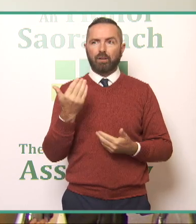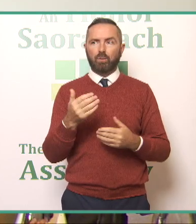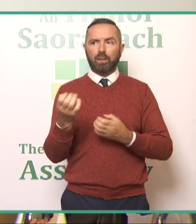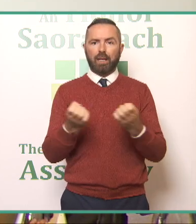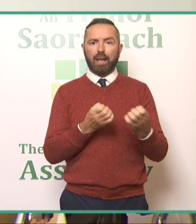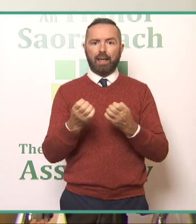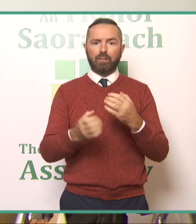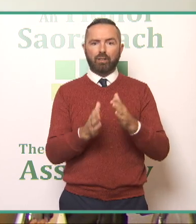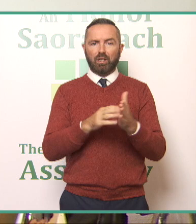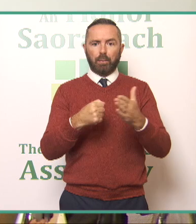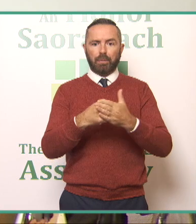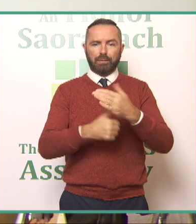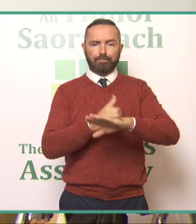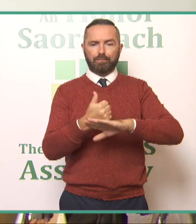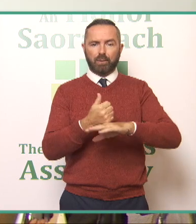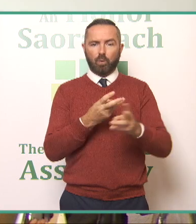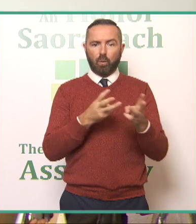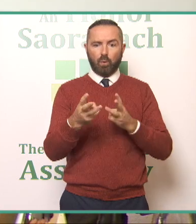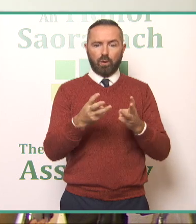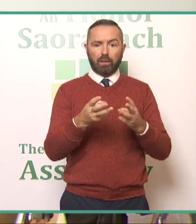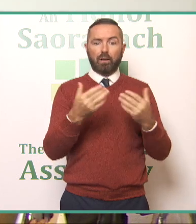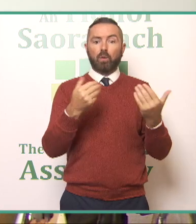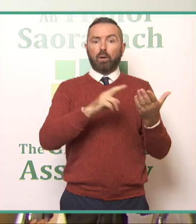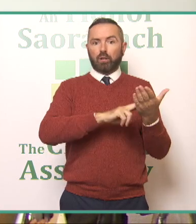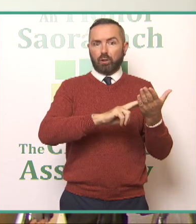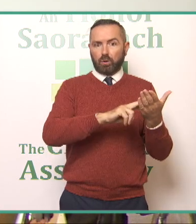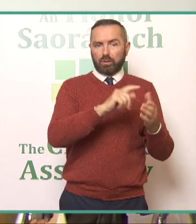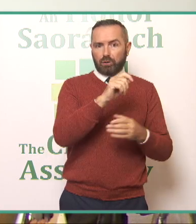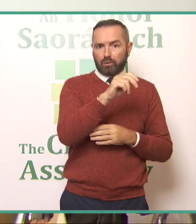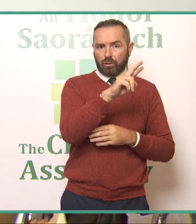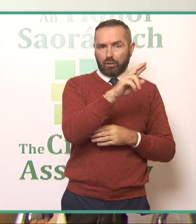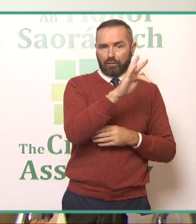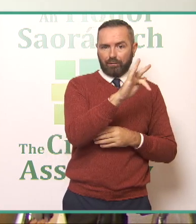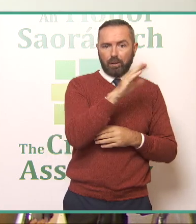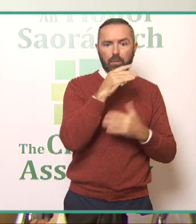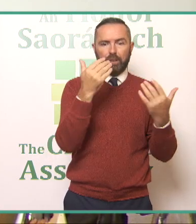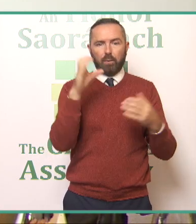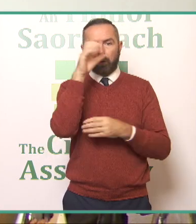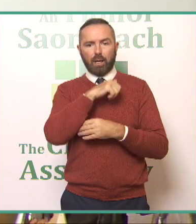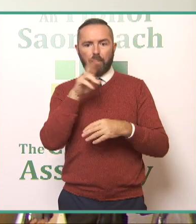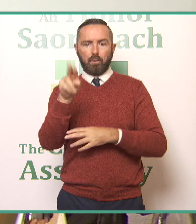that has been working we happen to be using Turf we are looking at the the possibility of of of